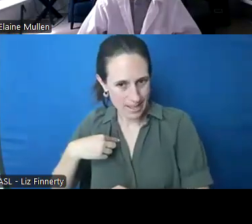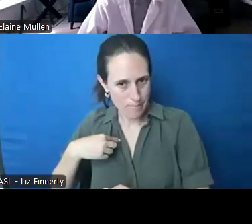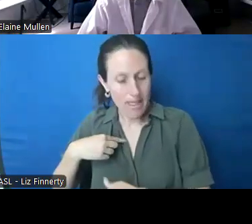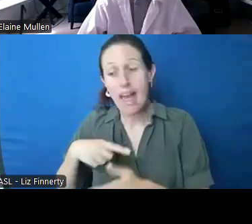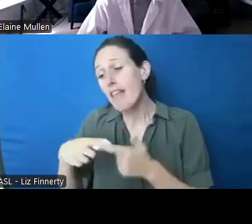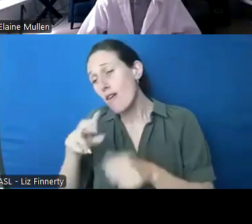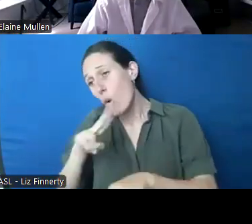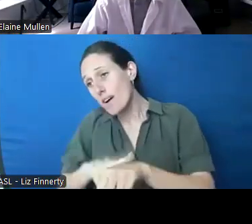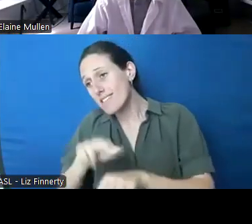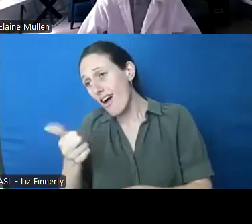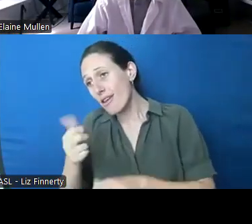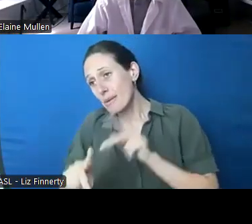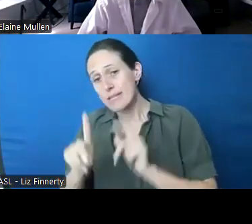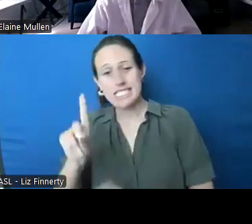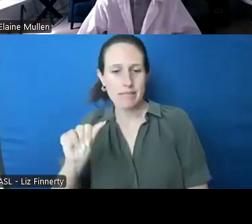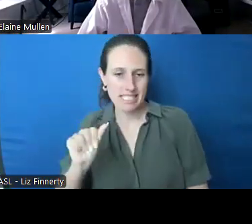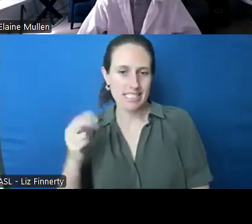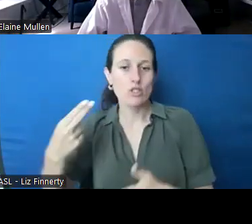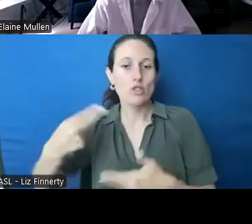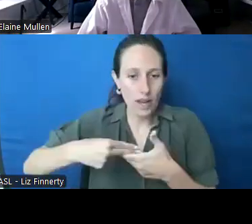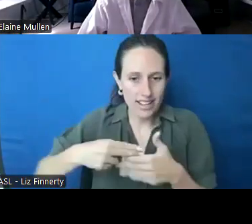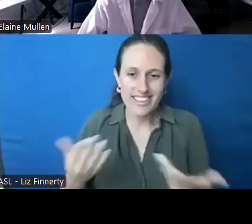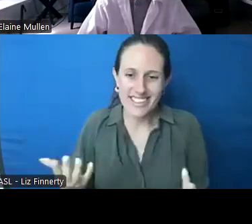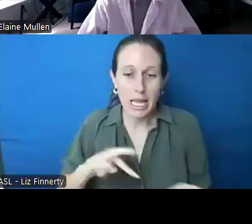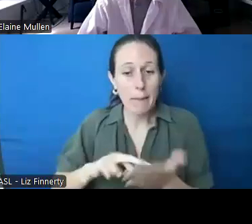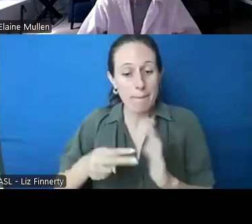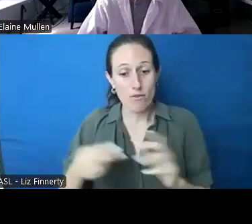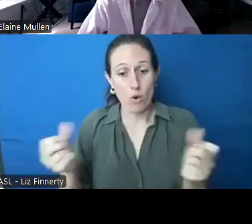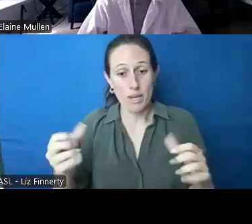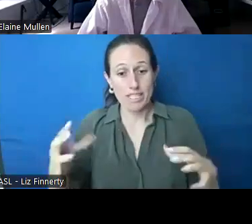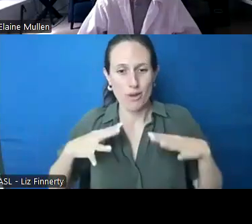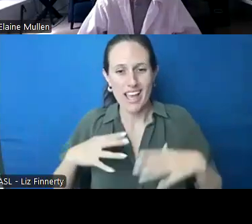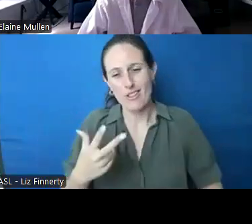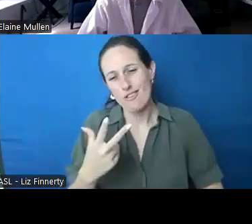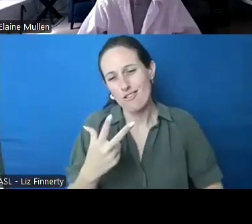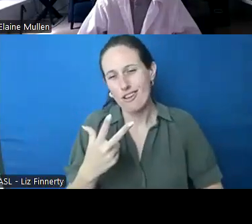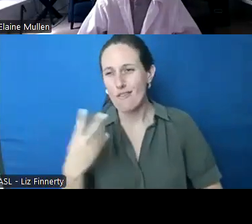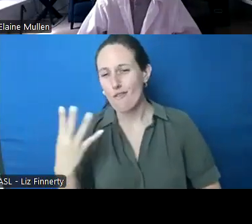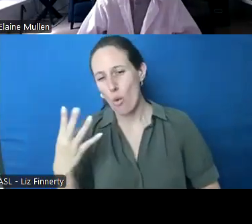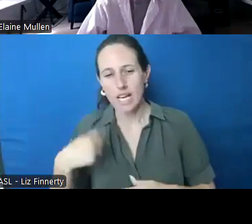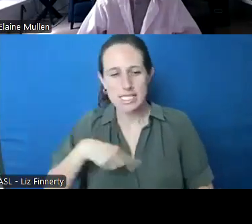disabilities who wanted to join me, and so there were three, four of us in this residence hall. So in some ways, it